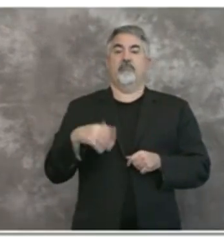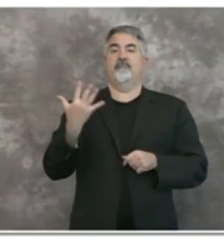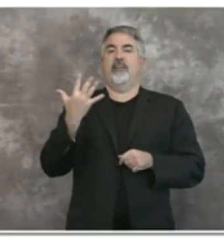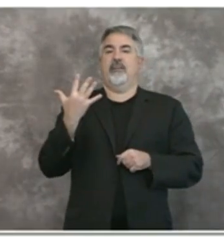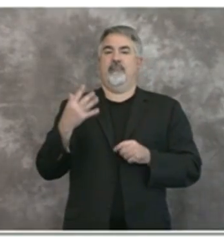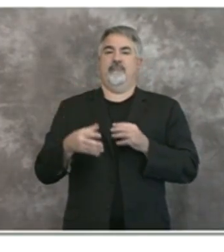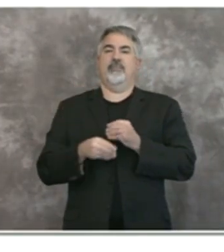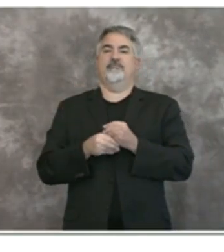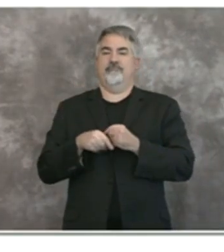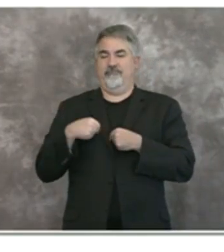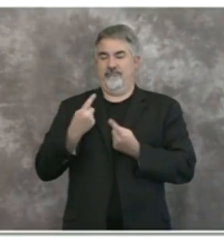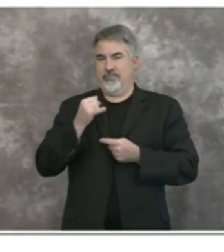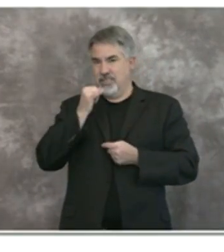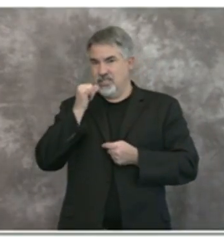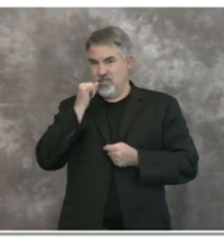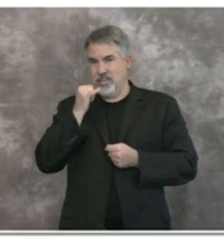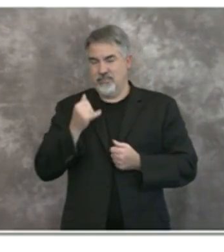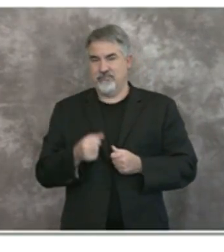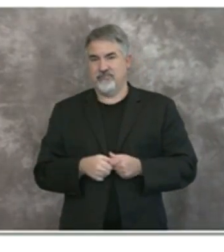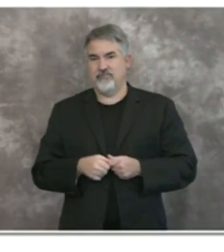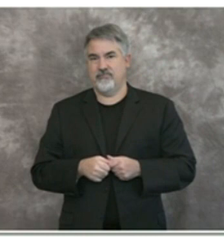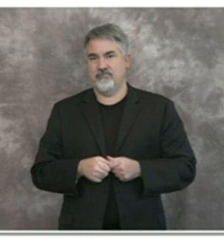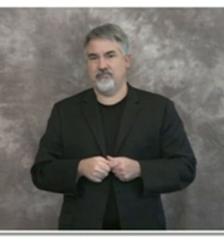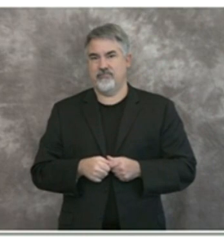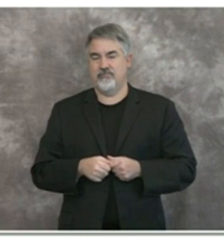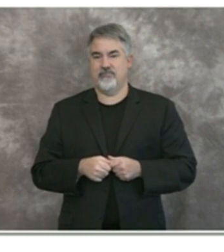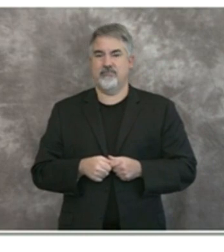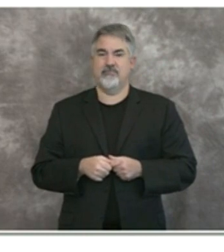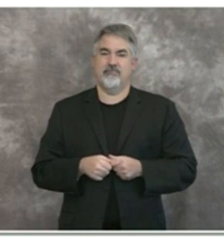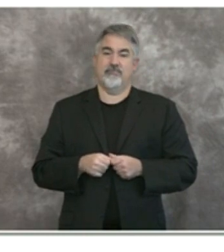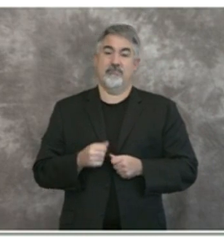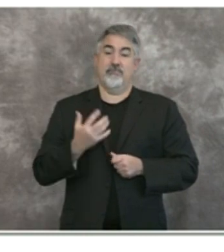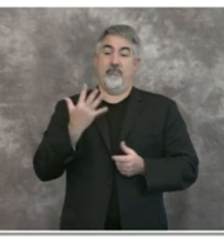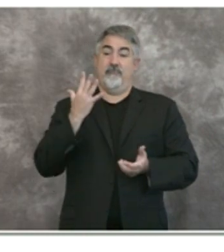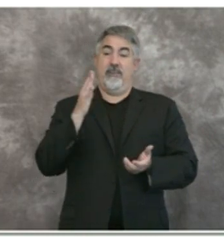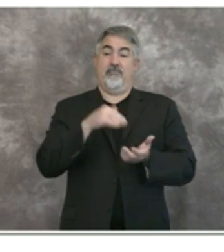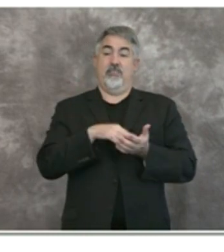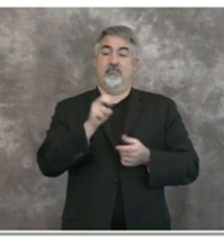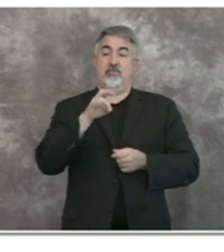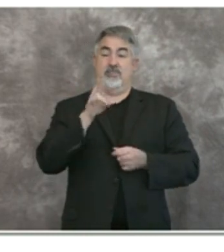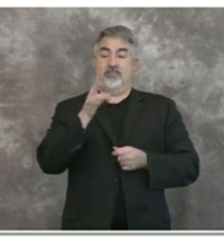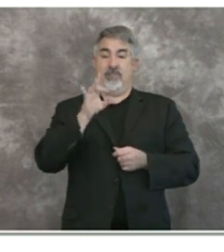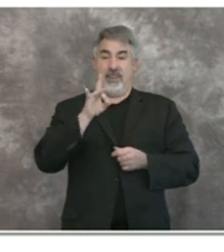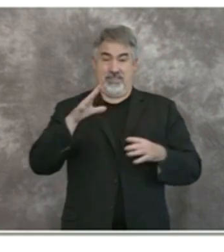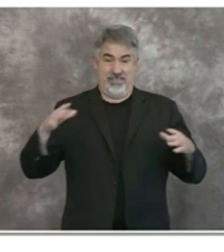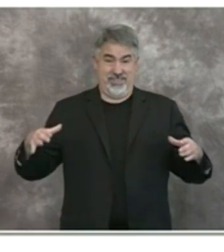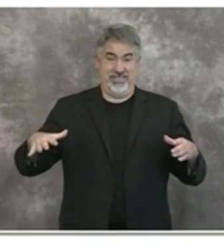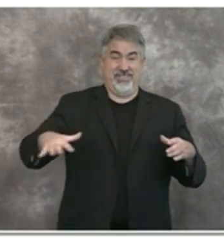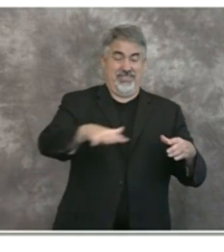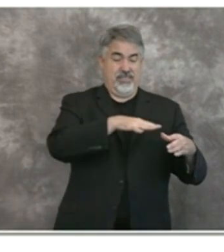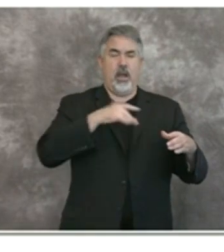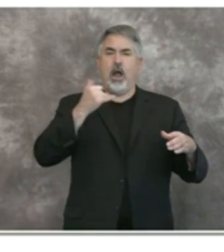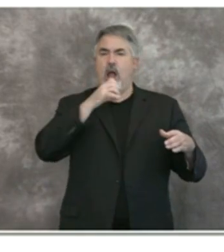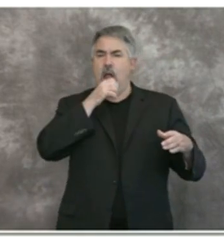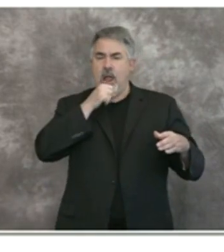YESTERDAY AS WELL AS 194 DEATHS WHICH INCLUDES 5 NEW DEATHS REPORTED SINCE